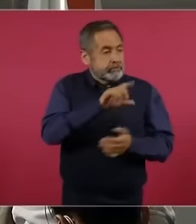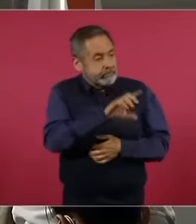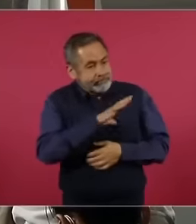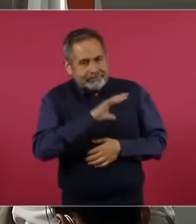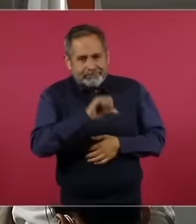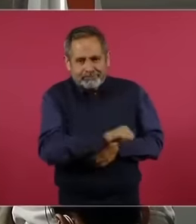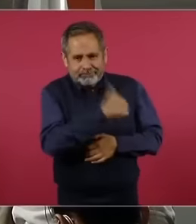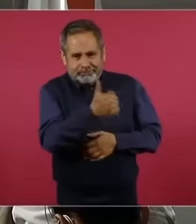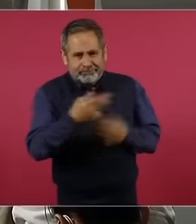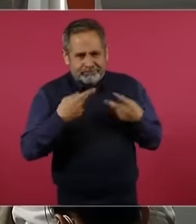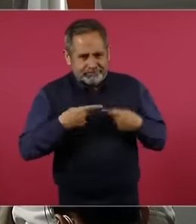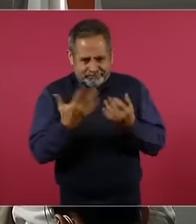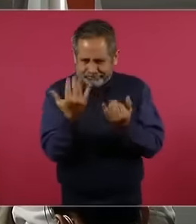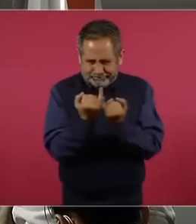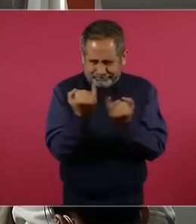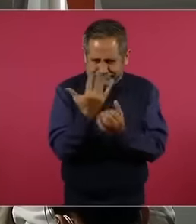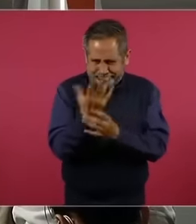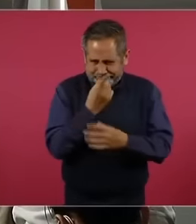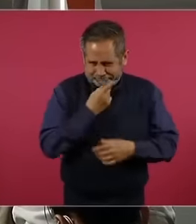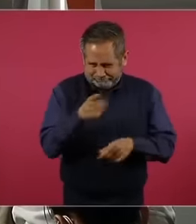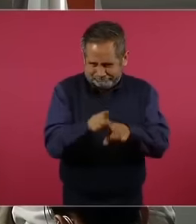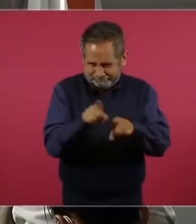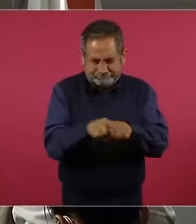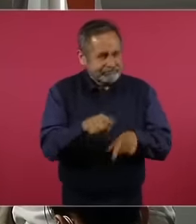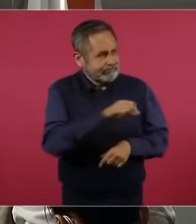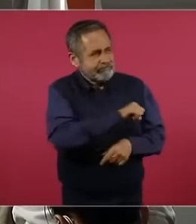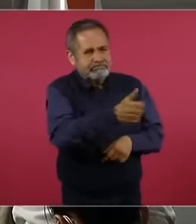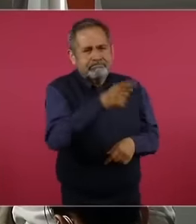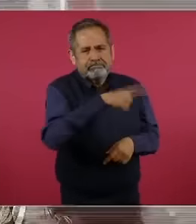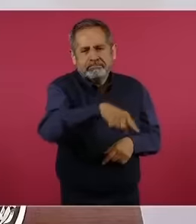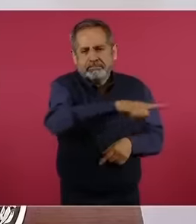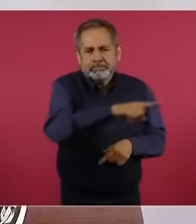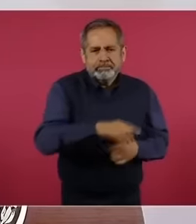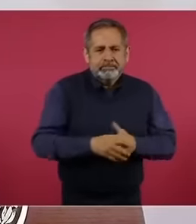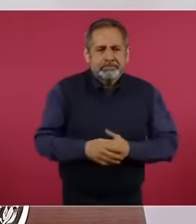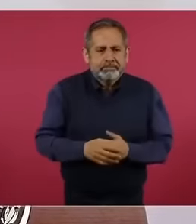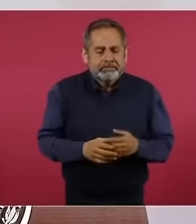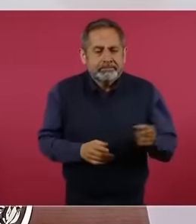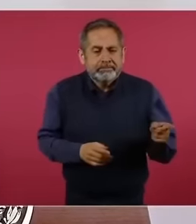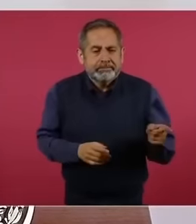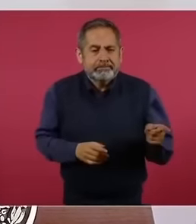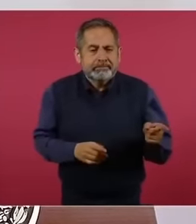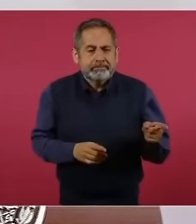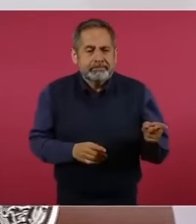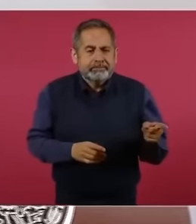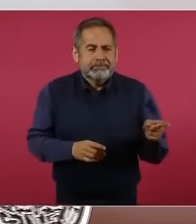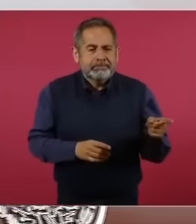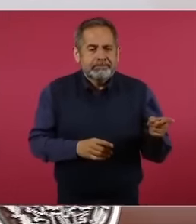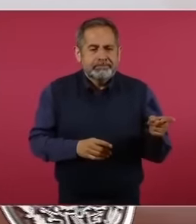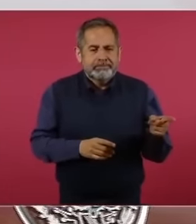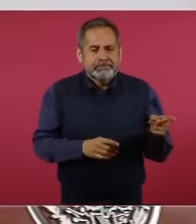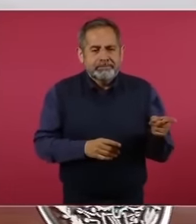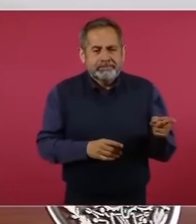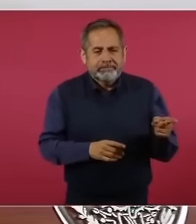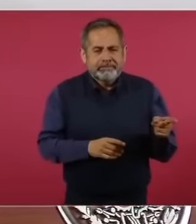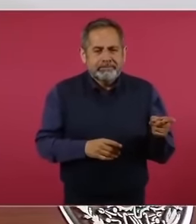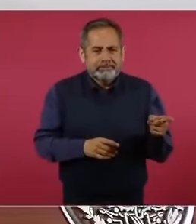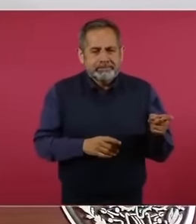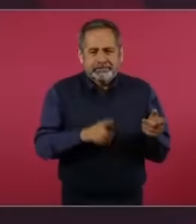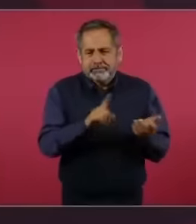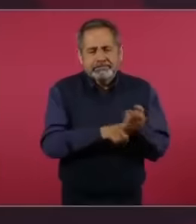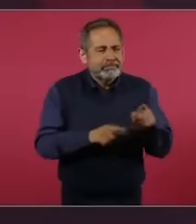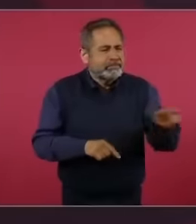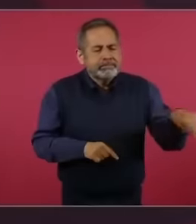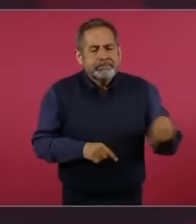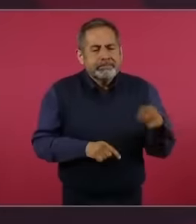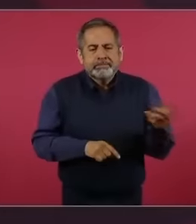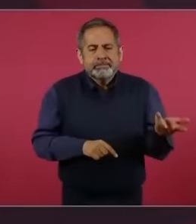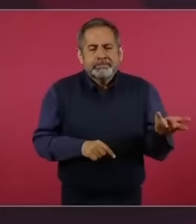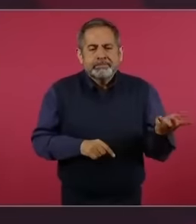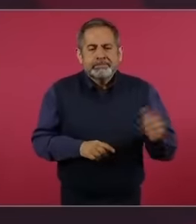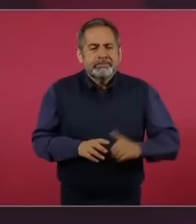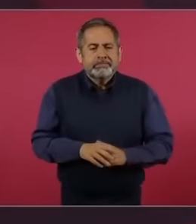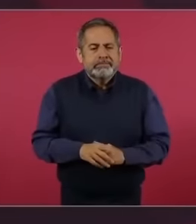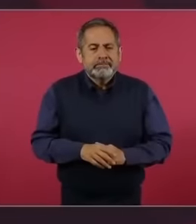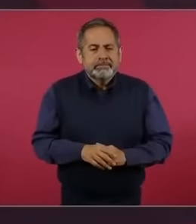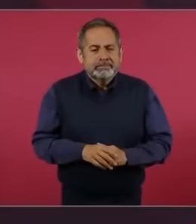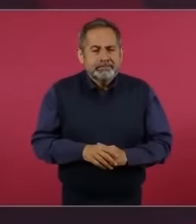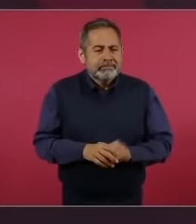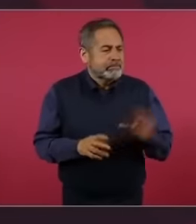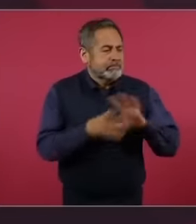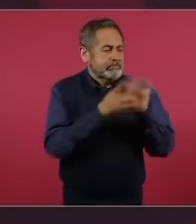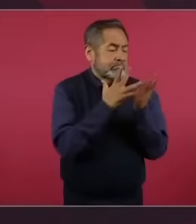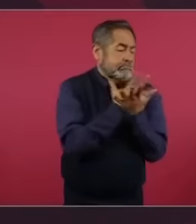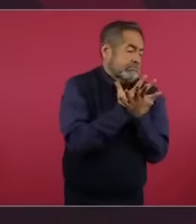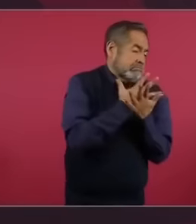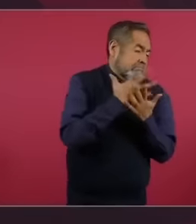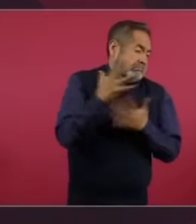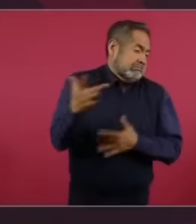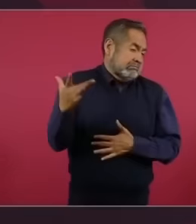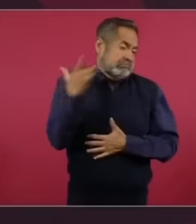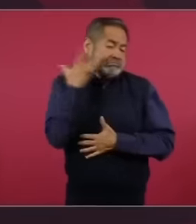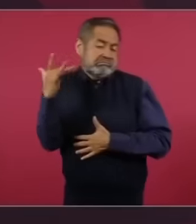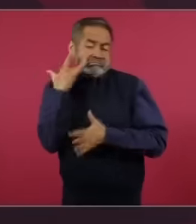maintain that eh They are very extravagant